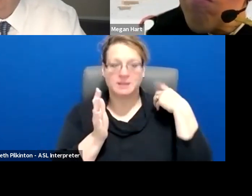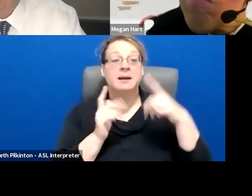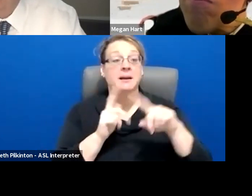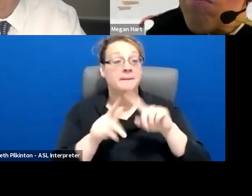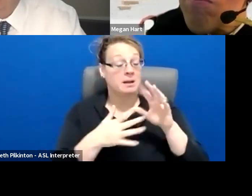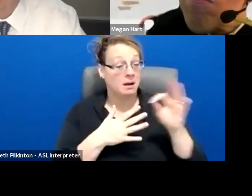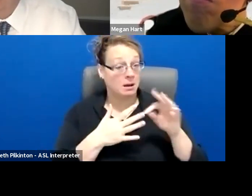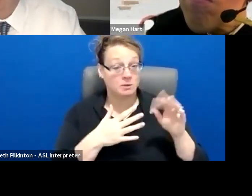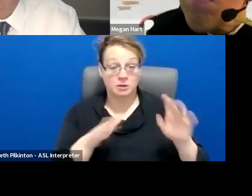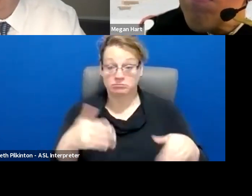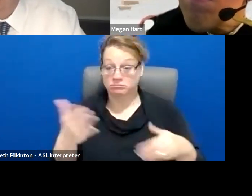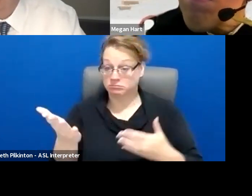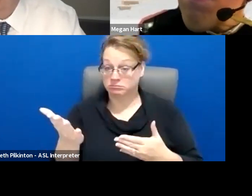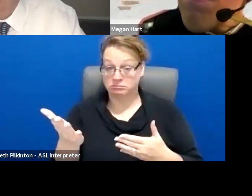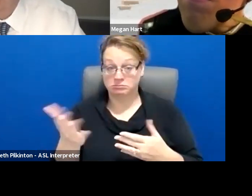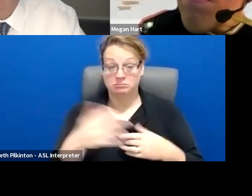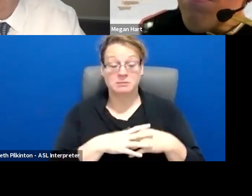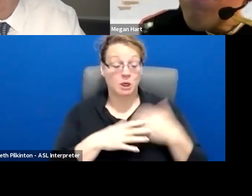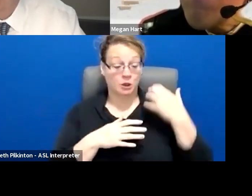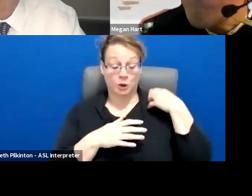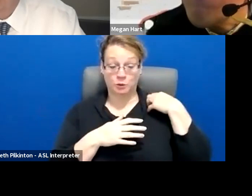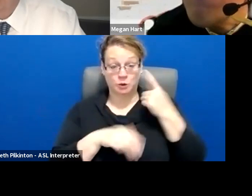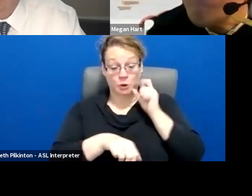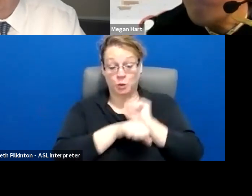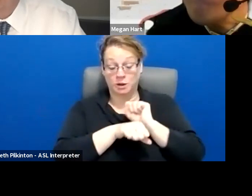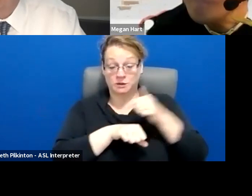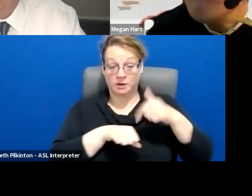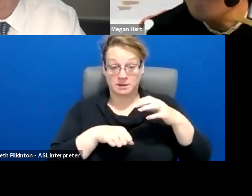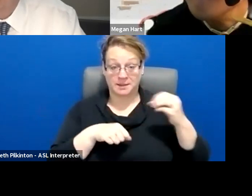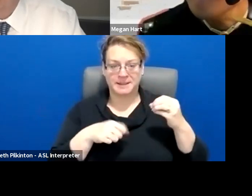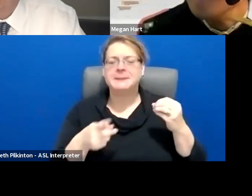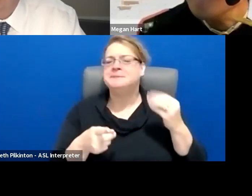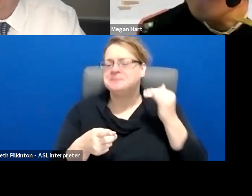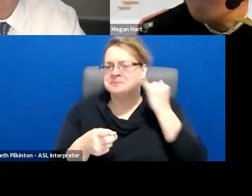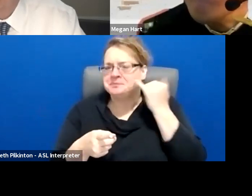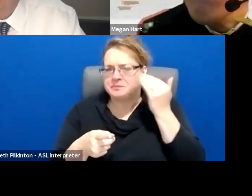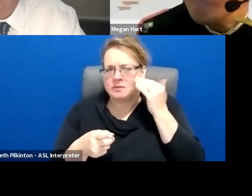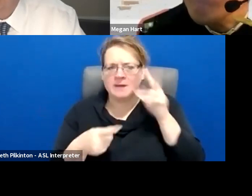We wanted to provide extra coaching to help our team members to navigate that if they want to.